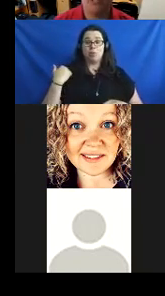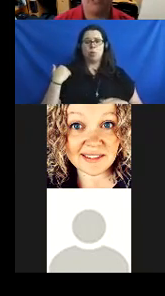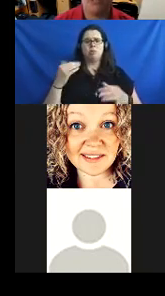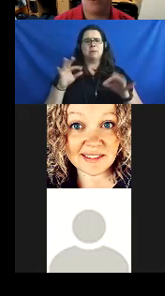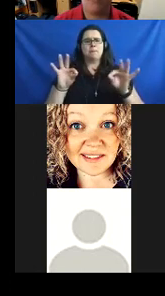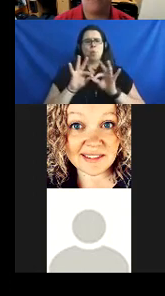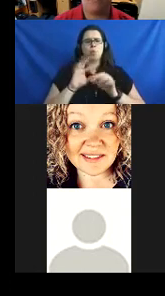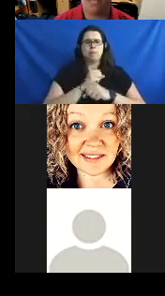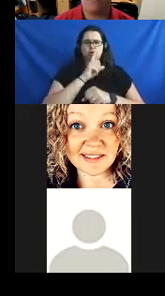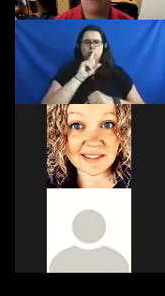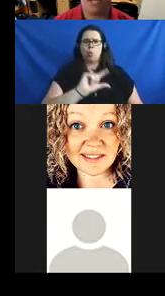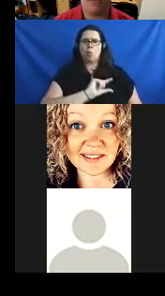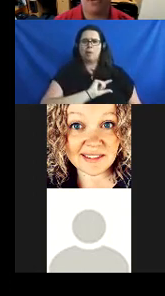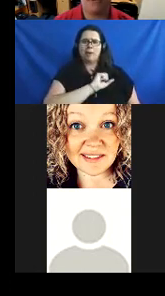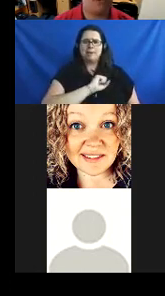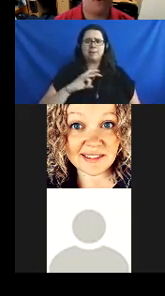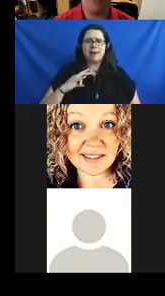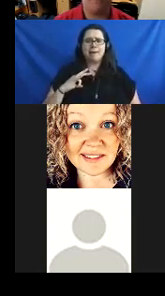ENSURE THAT QUALIFIED STAFF AND COLLABORATORS ARE INVOLVED